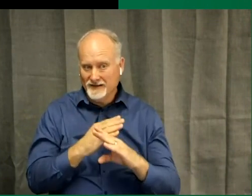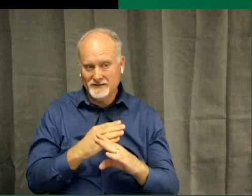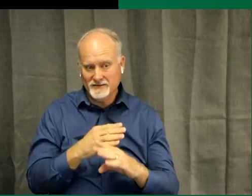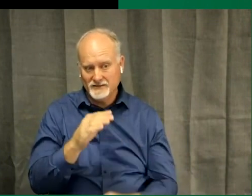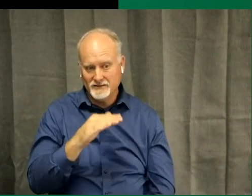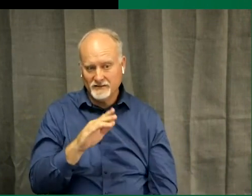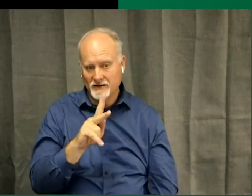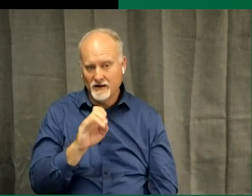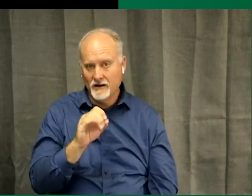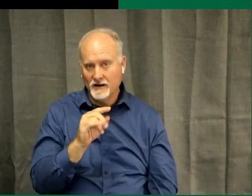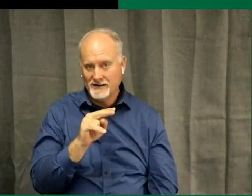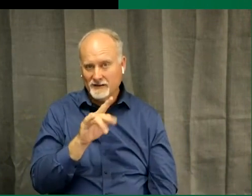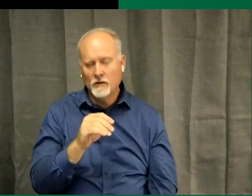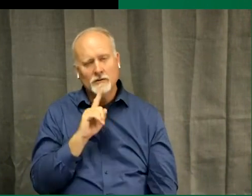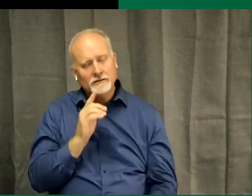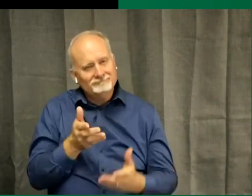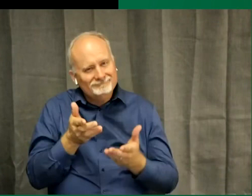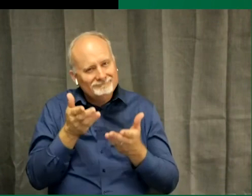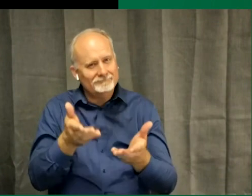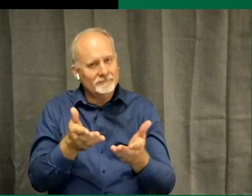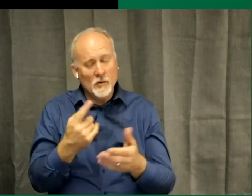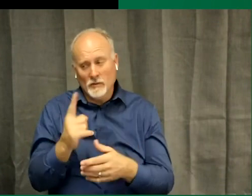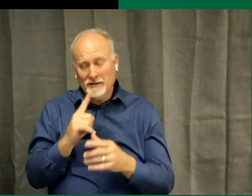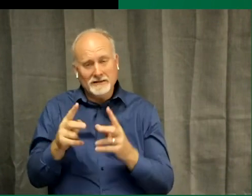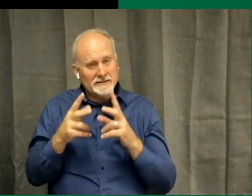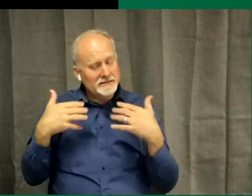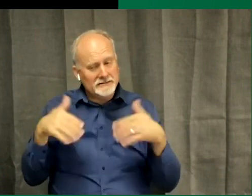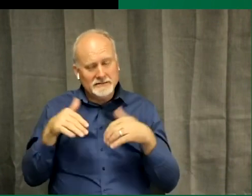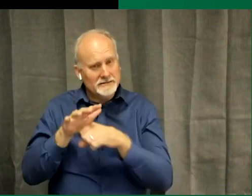to consider taking this because i think one of the most stressful things ever for students is when